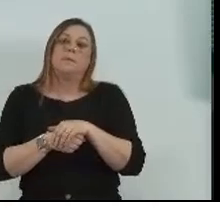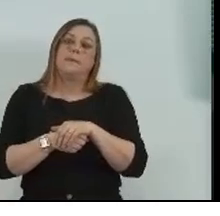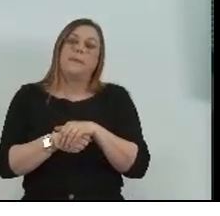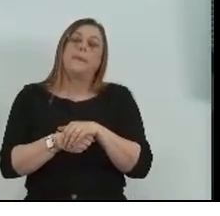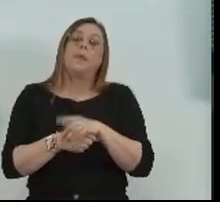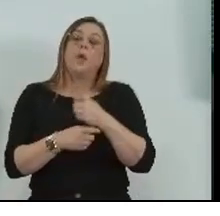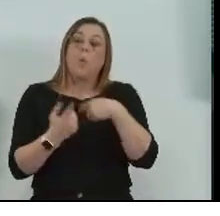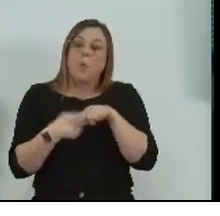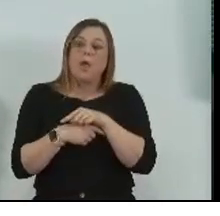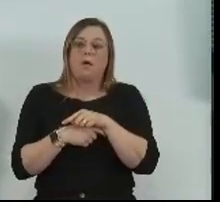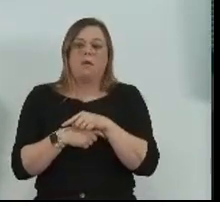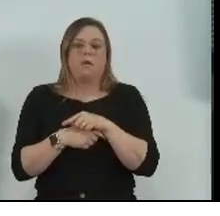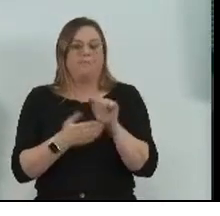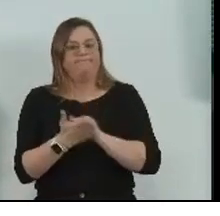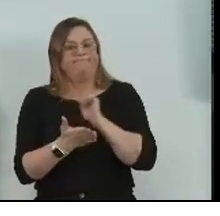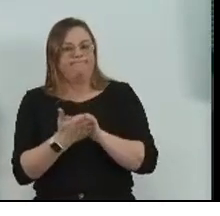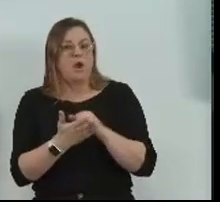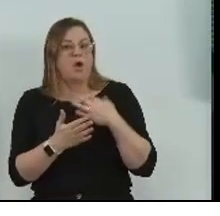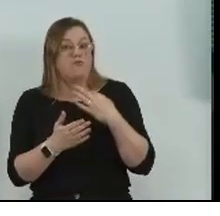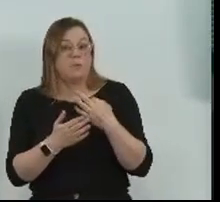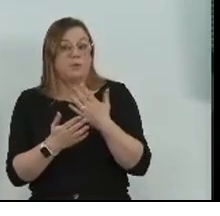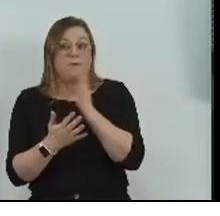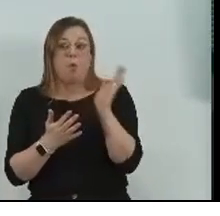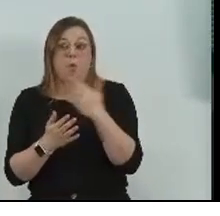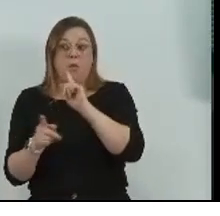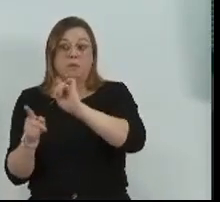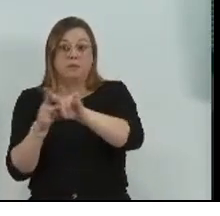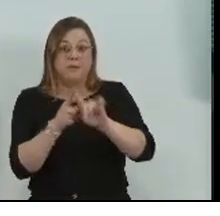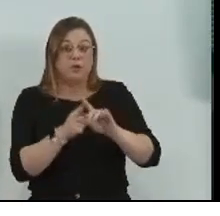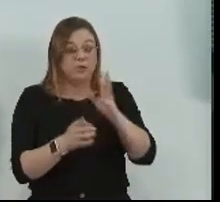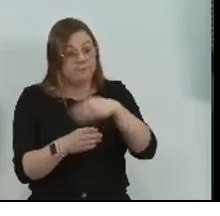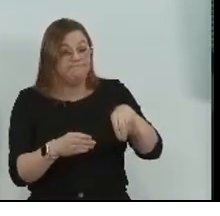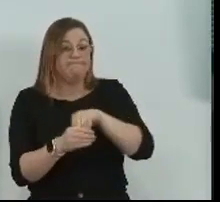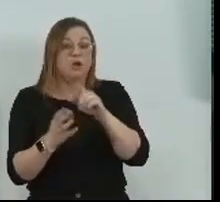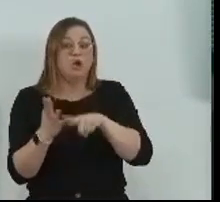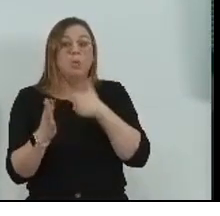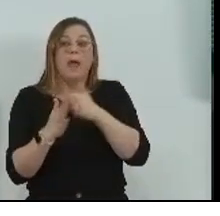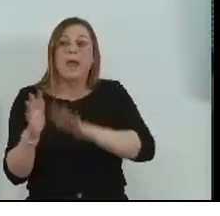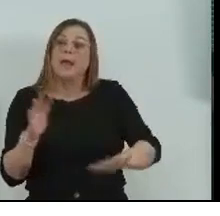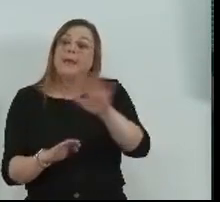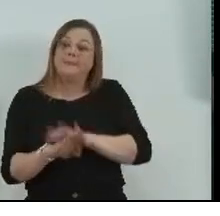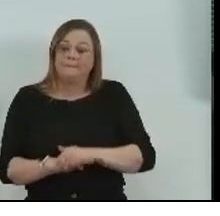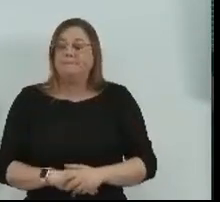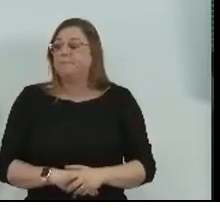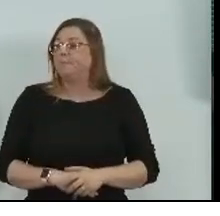representative of all of the diversity that makes up the UKI just wonder. MARK: So as a final point there,